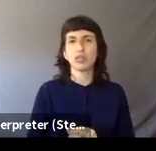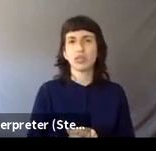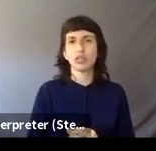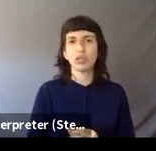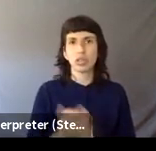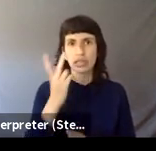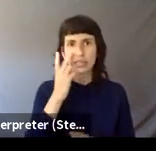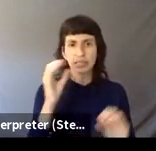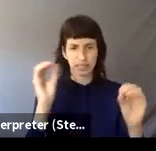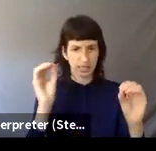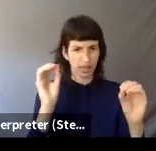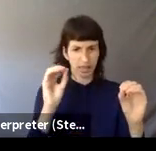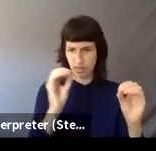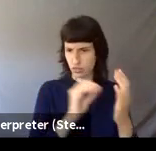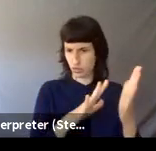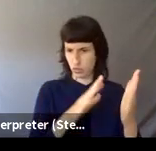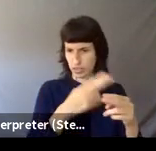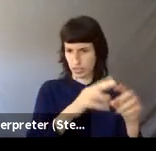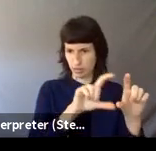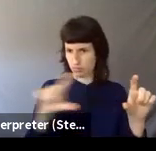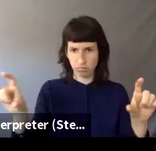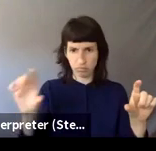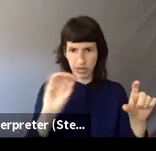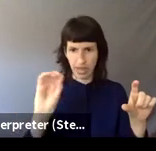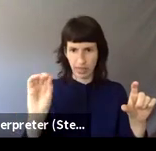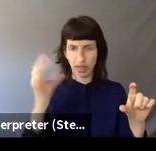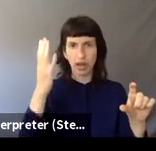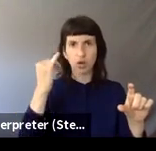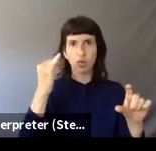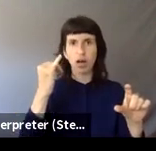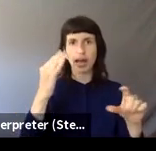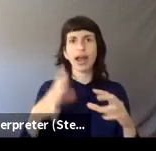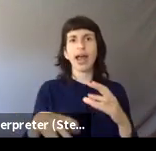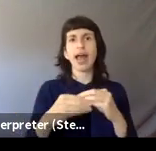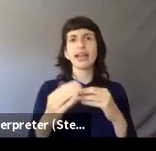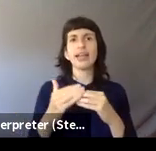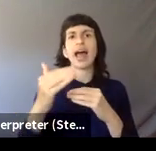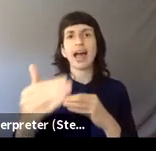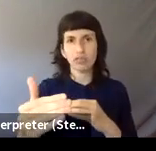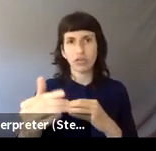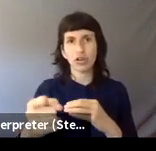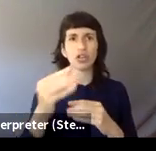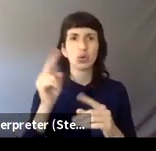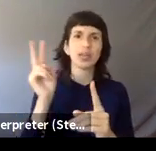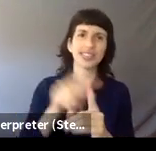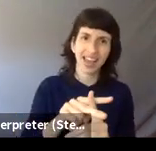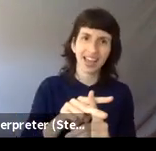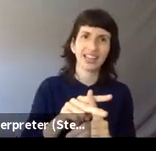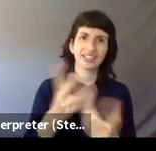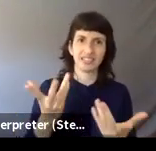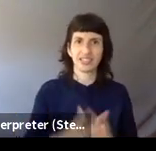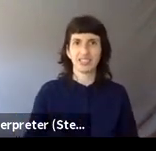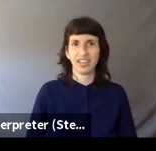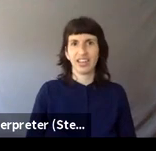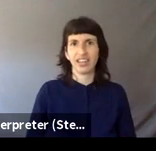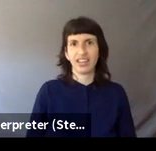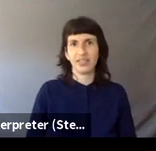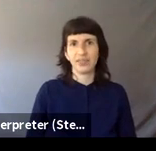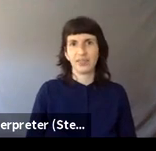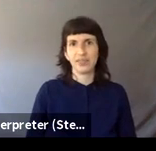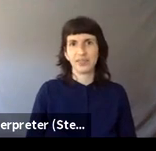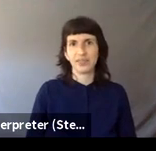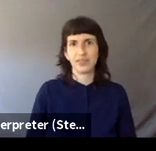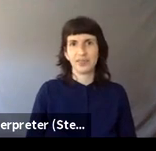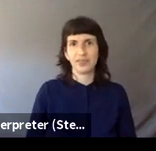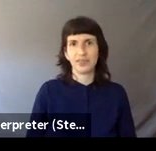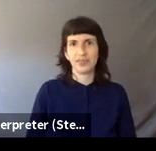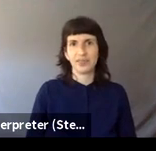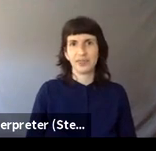added after the fact. So I can't even give them grades for those assignments because I didn't have that option selected.